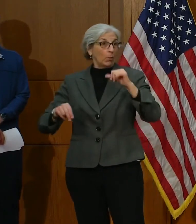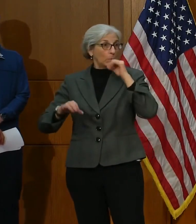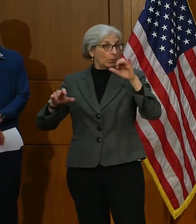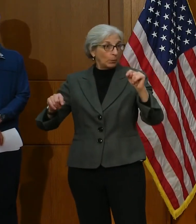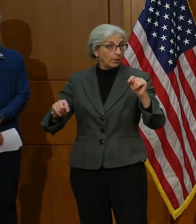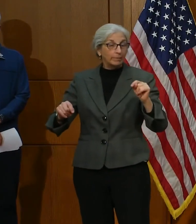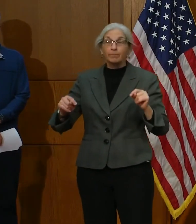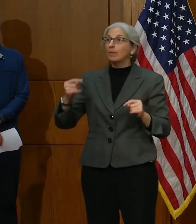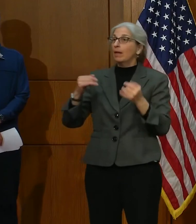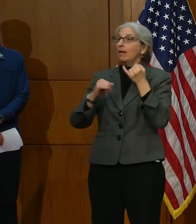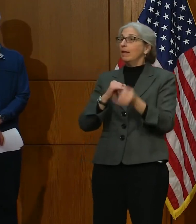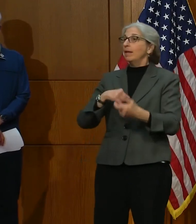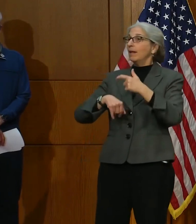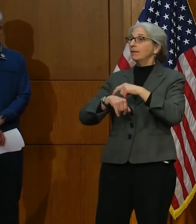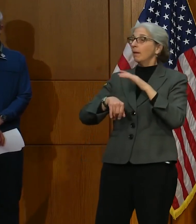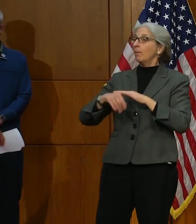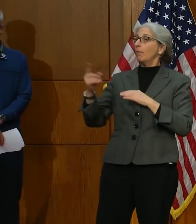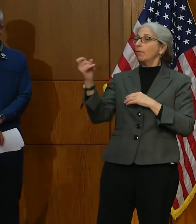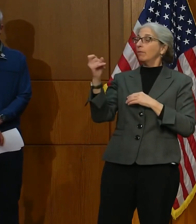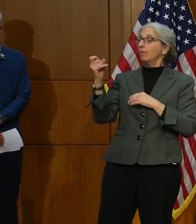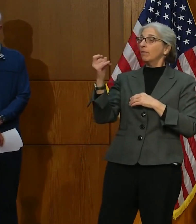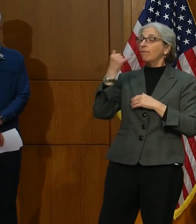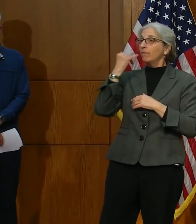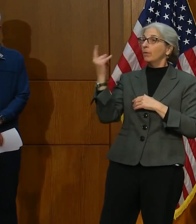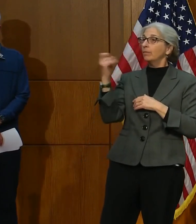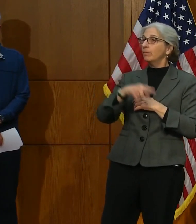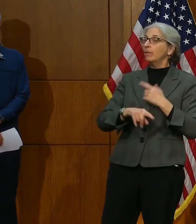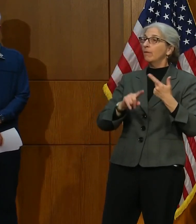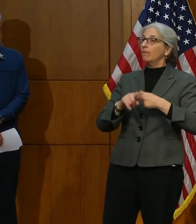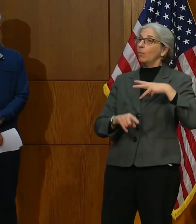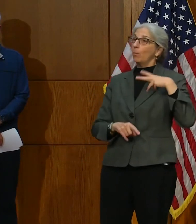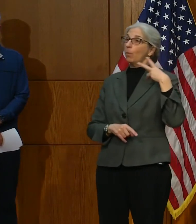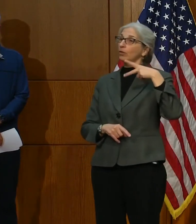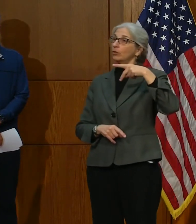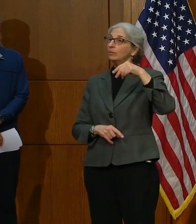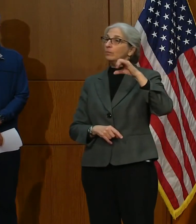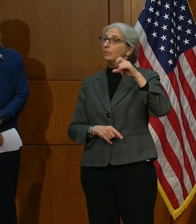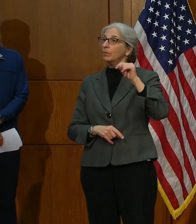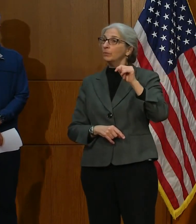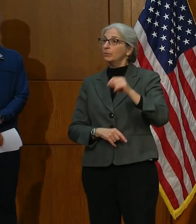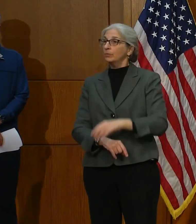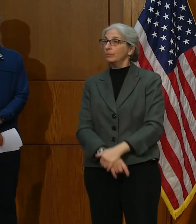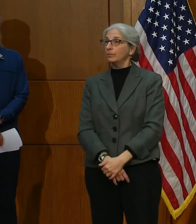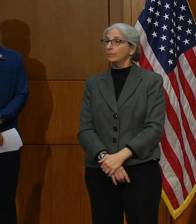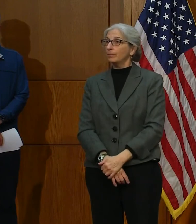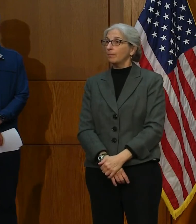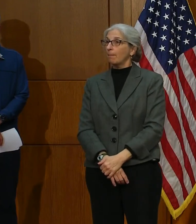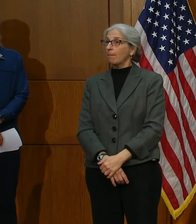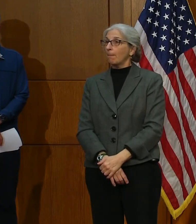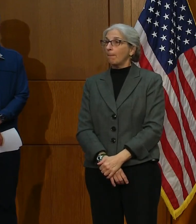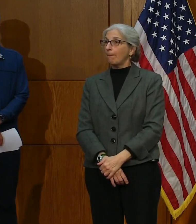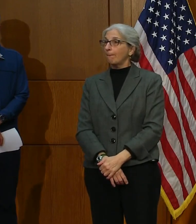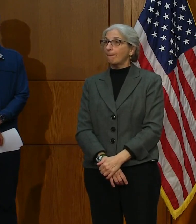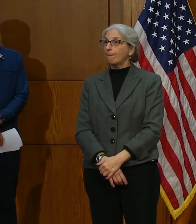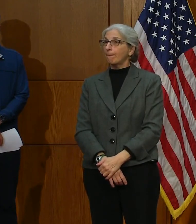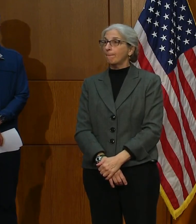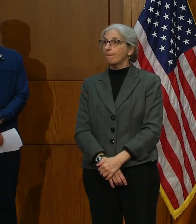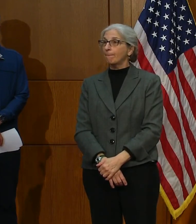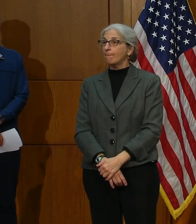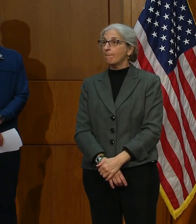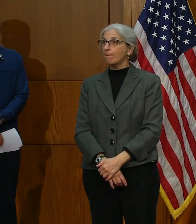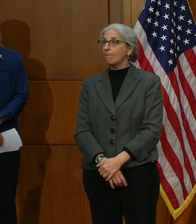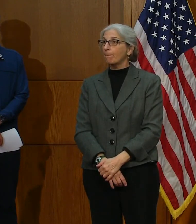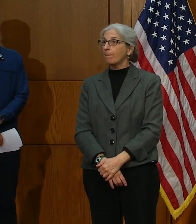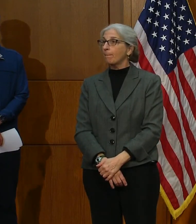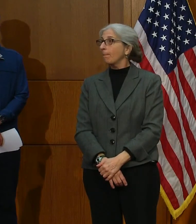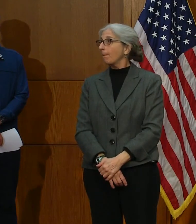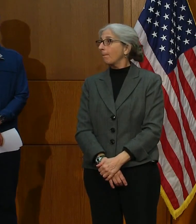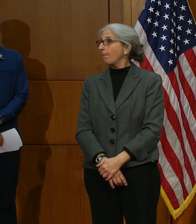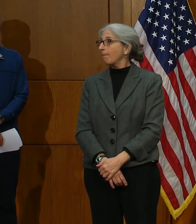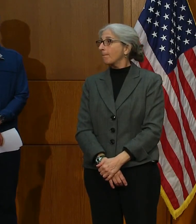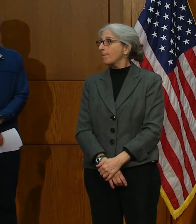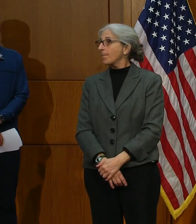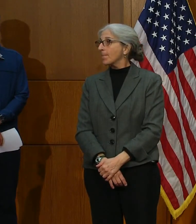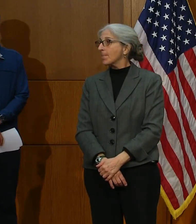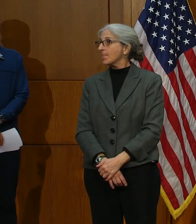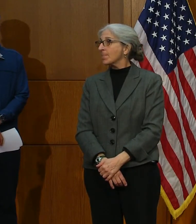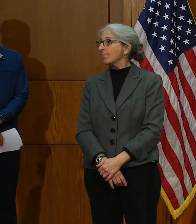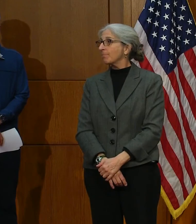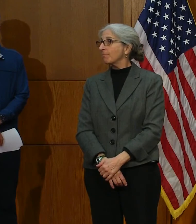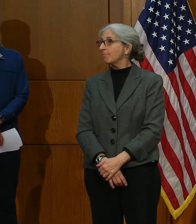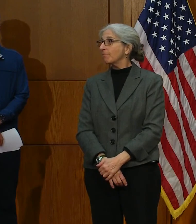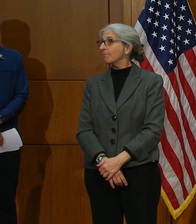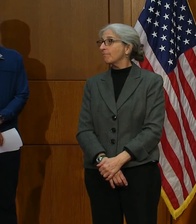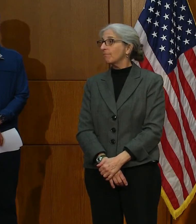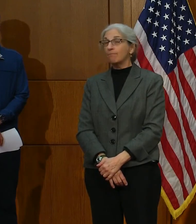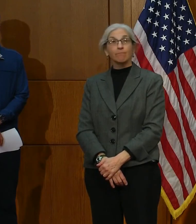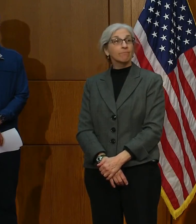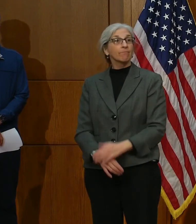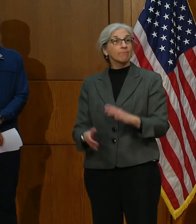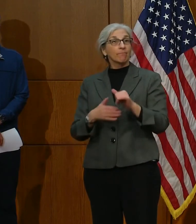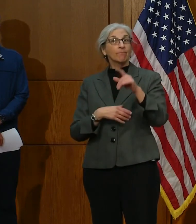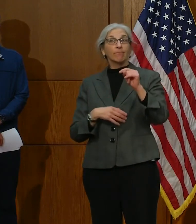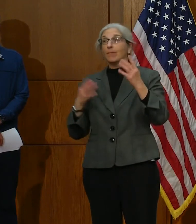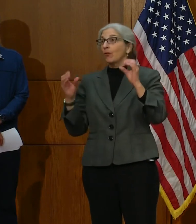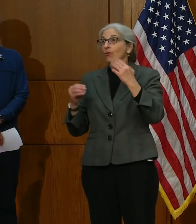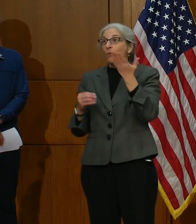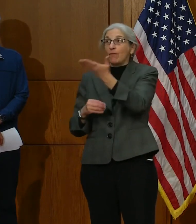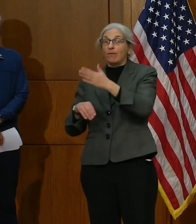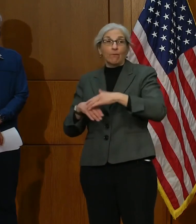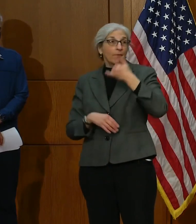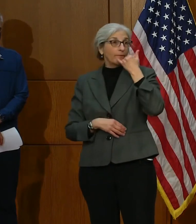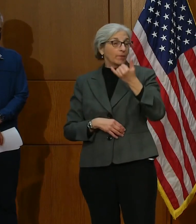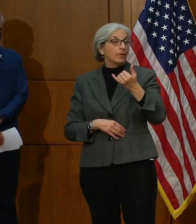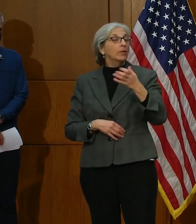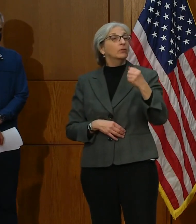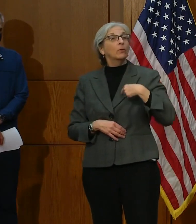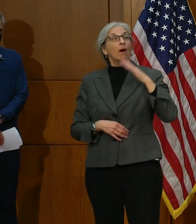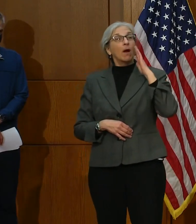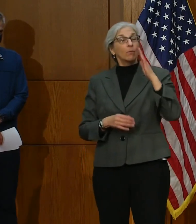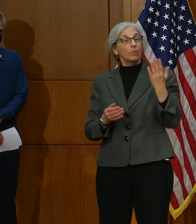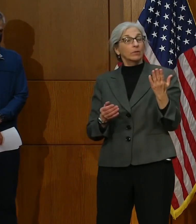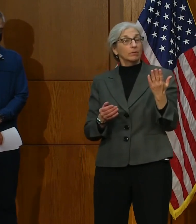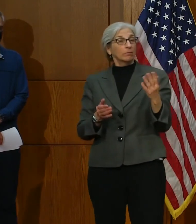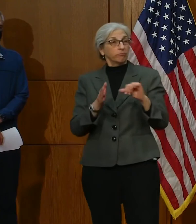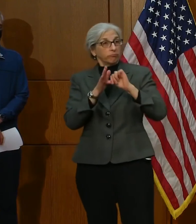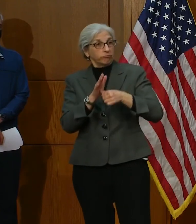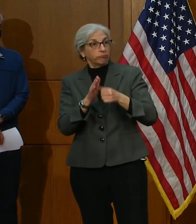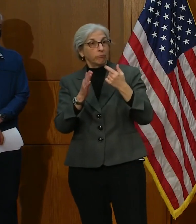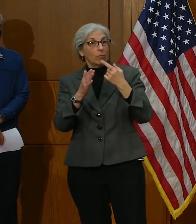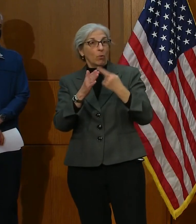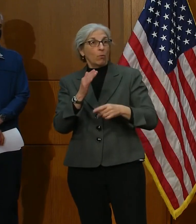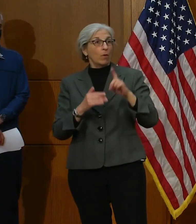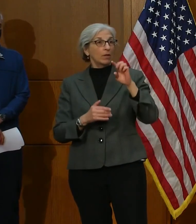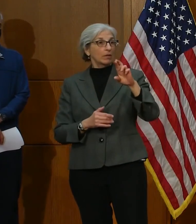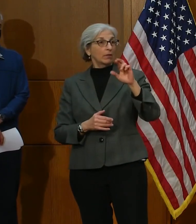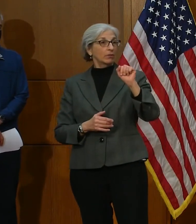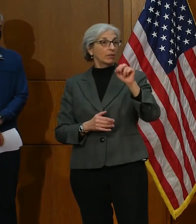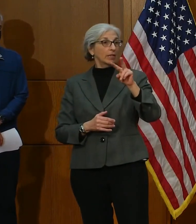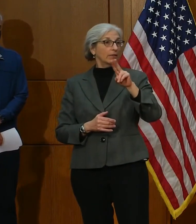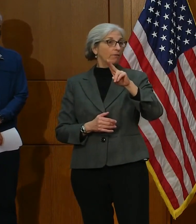DISCOURAGE THAT. DANCE. I JUST